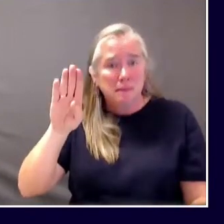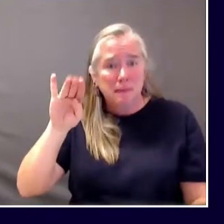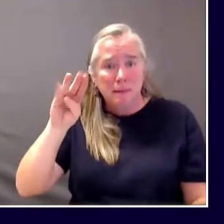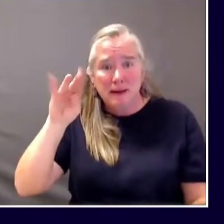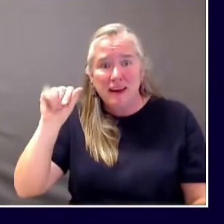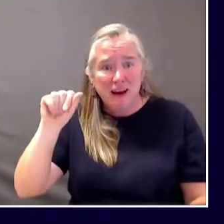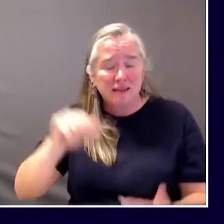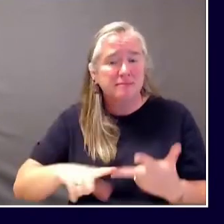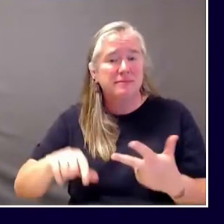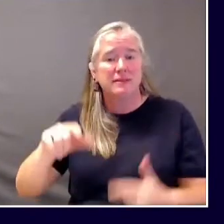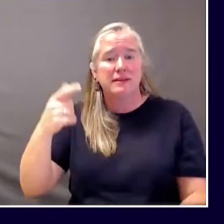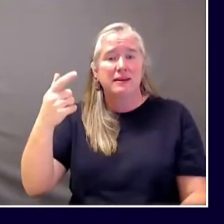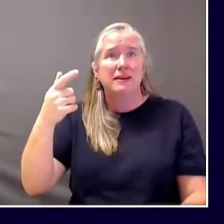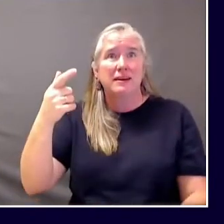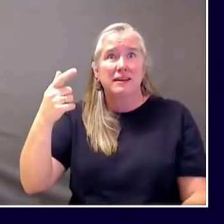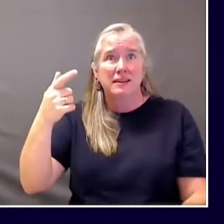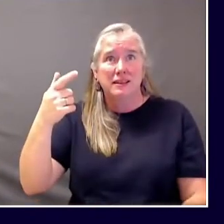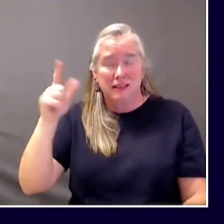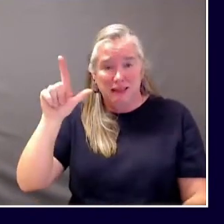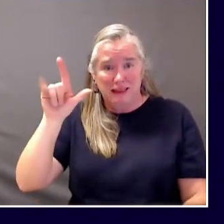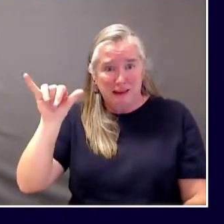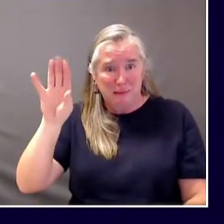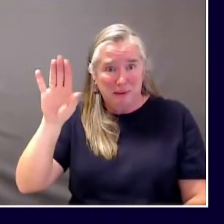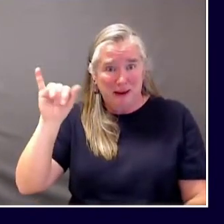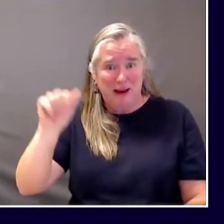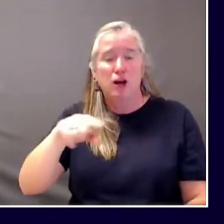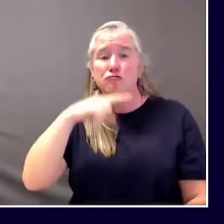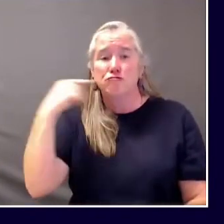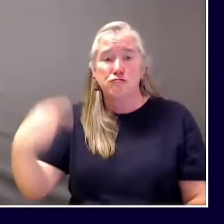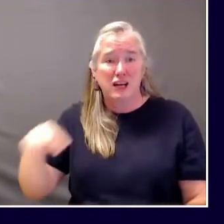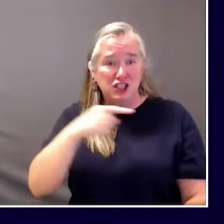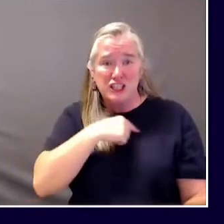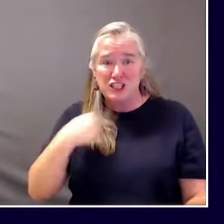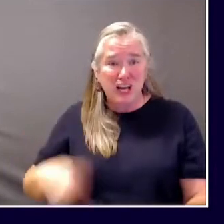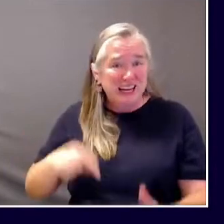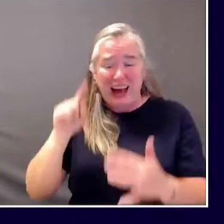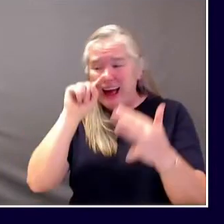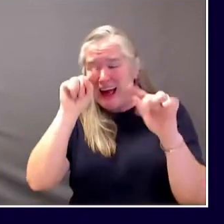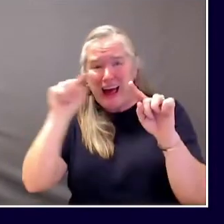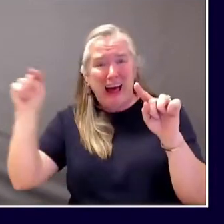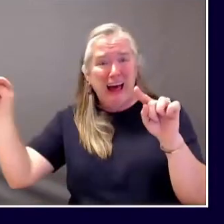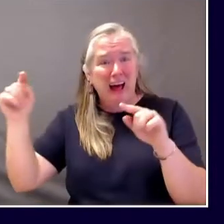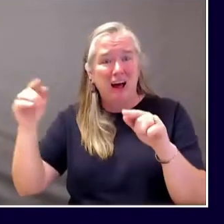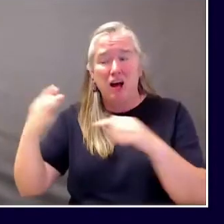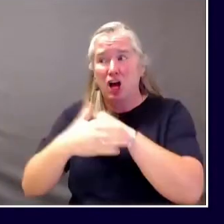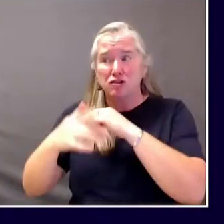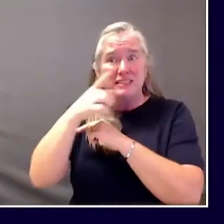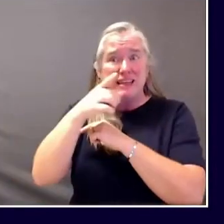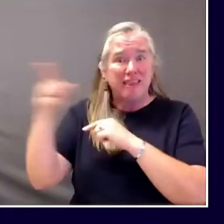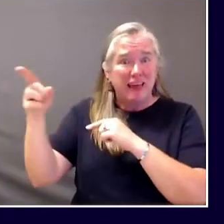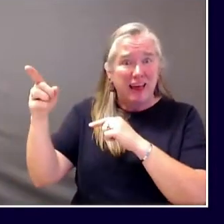Zambia Russia and China